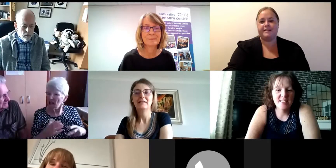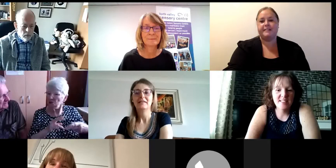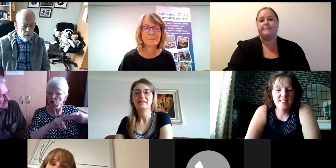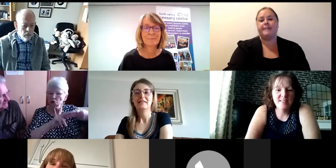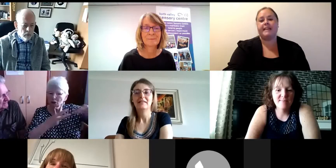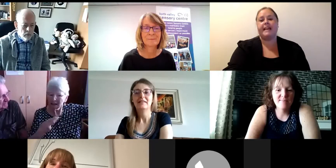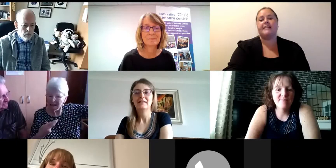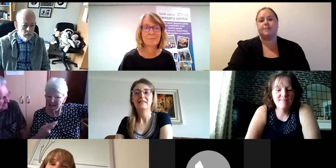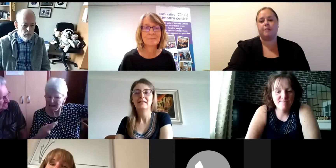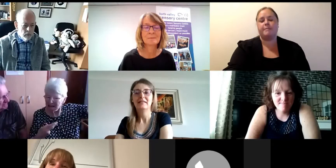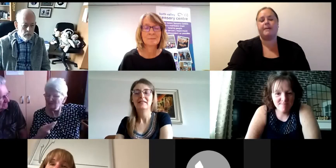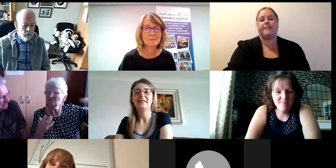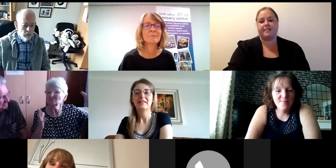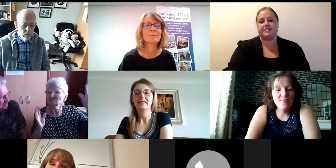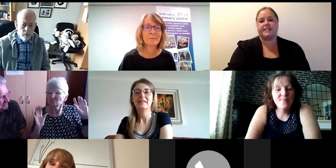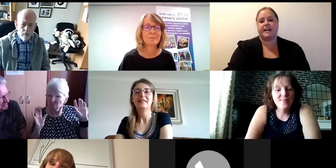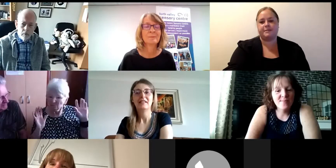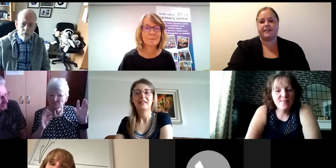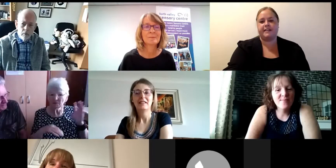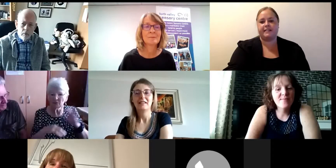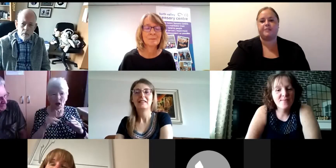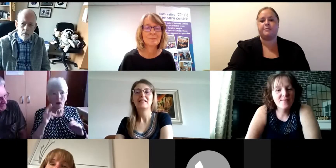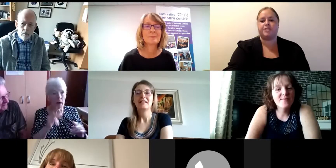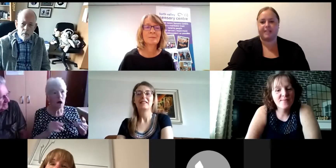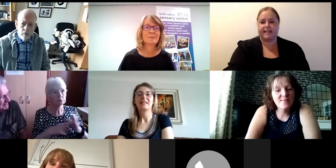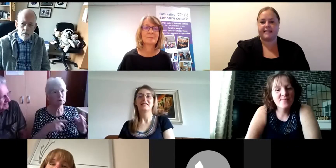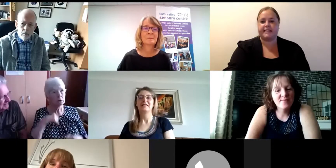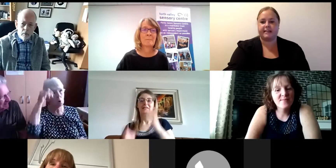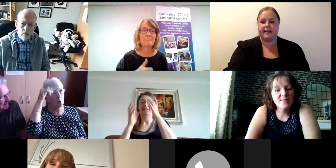On my father's side then we found out it was genetic that I'm deaf